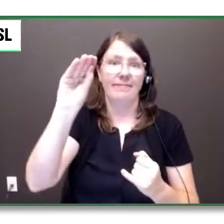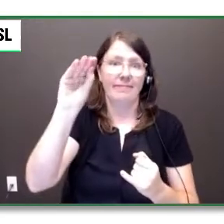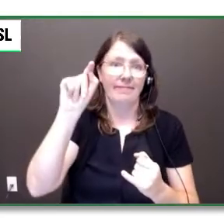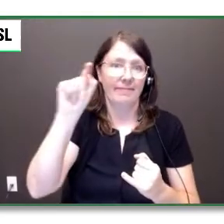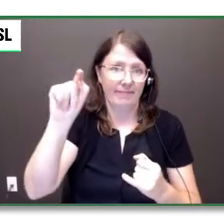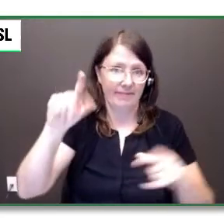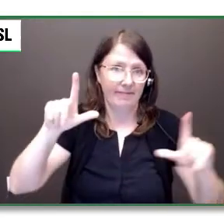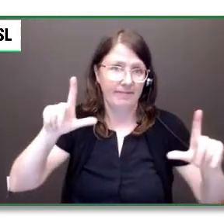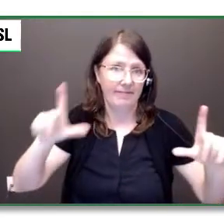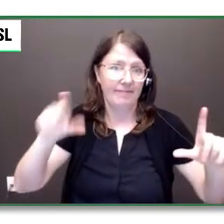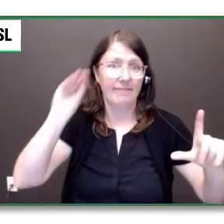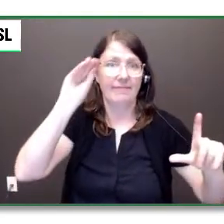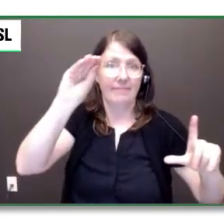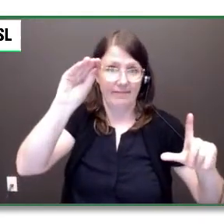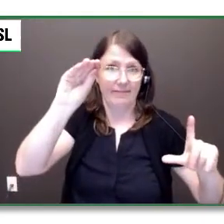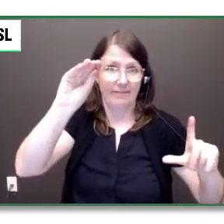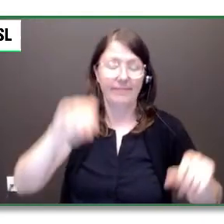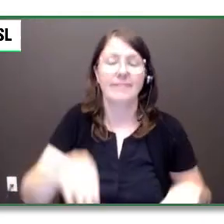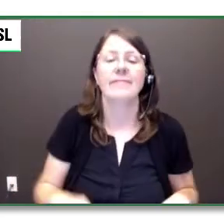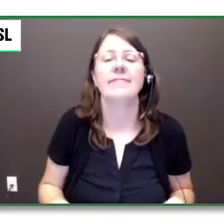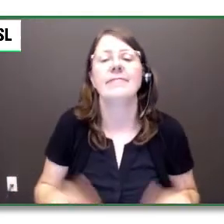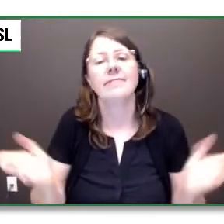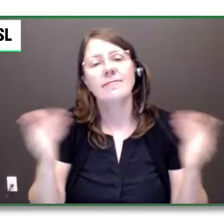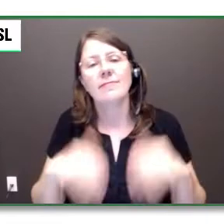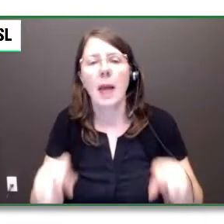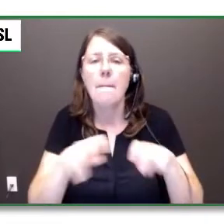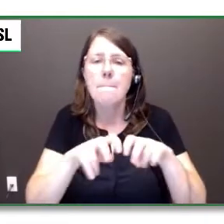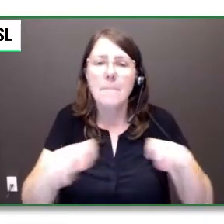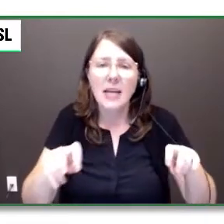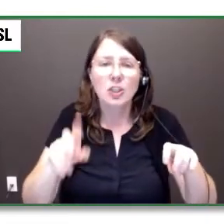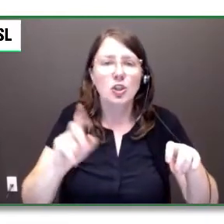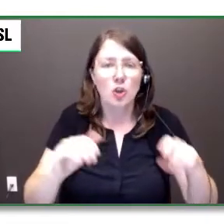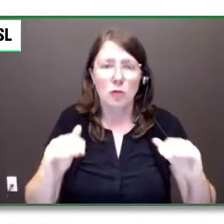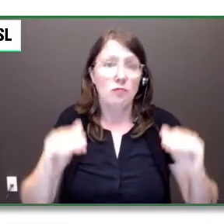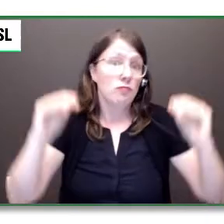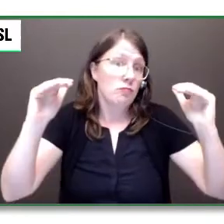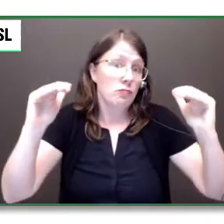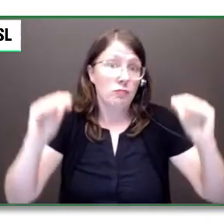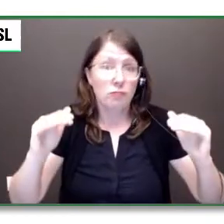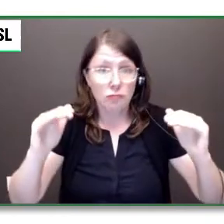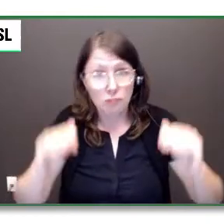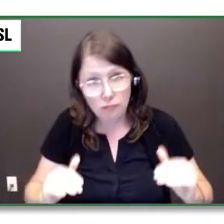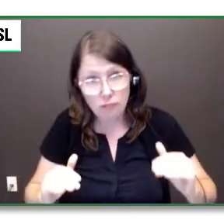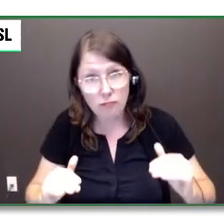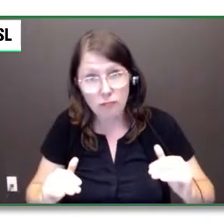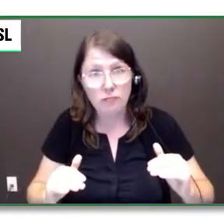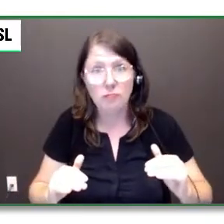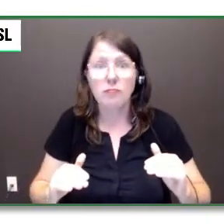benches should be this high or washroom um widths and and lengths and stuff like that